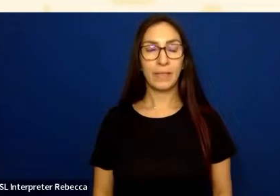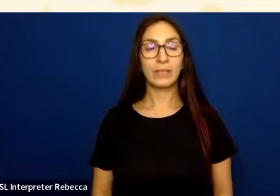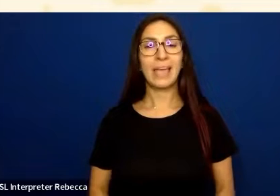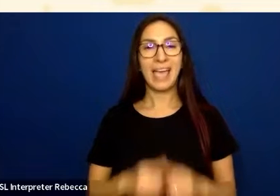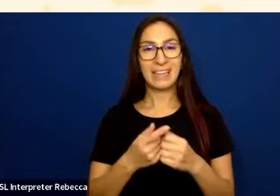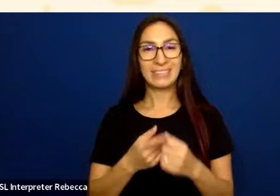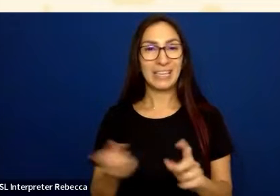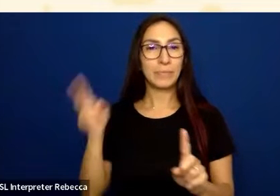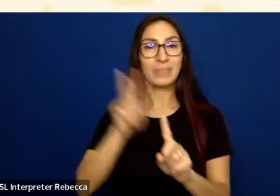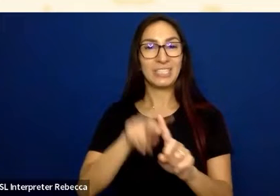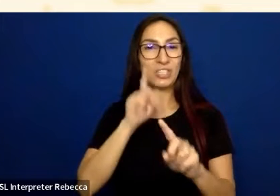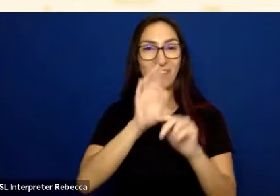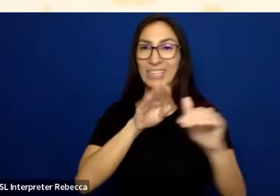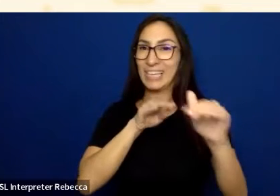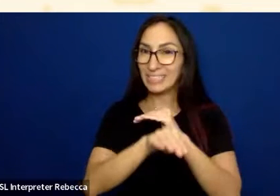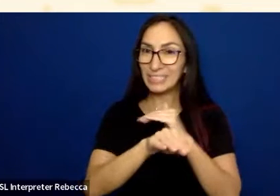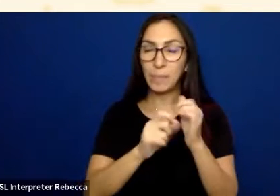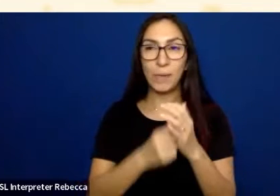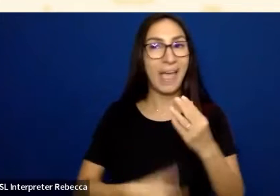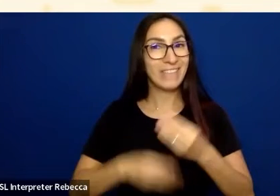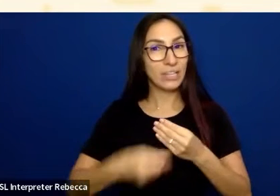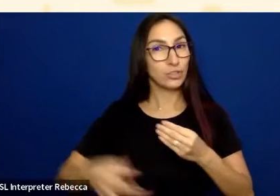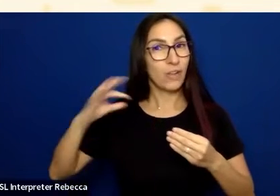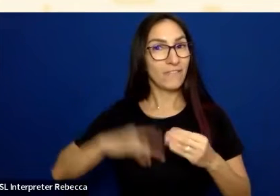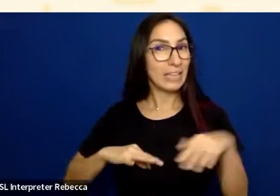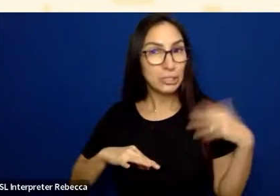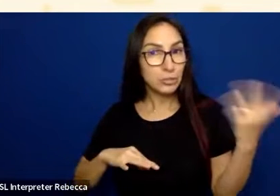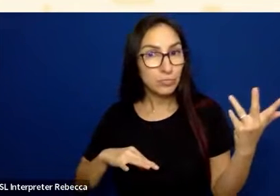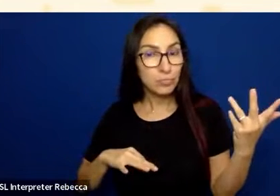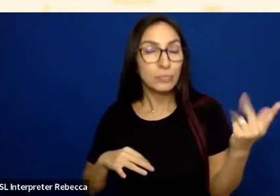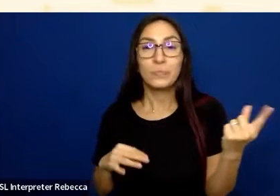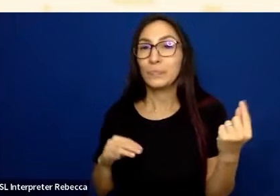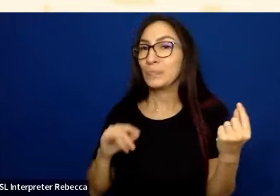as an added advantage is that it ensures that when we call